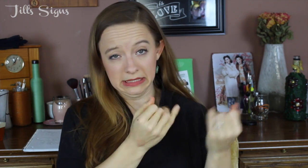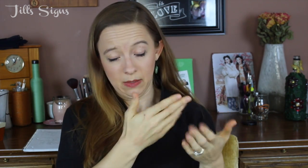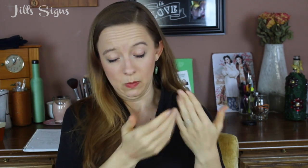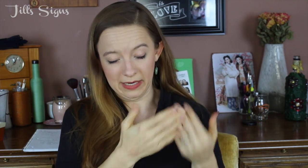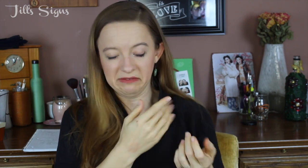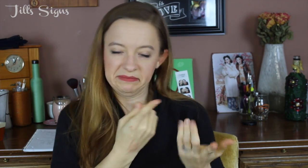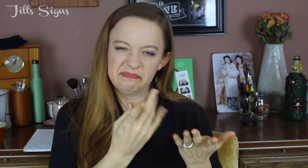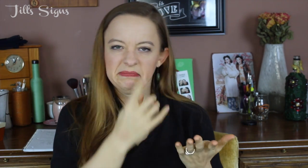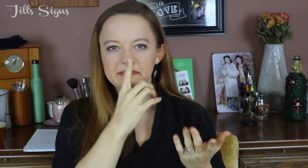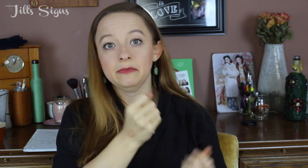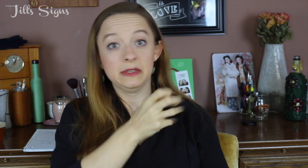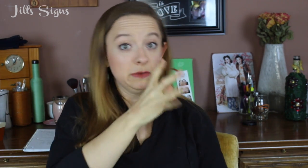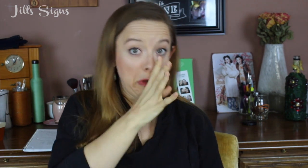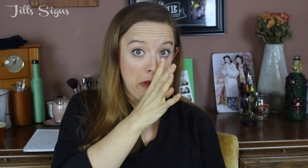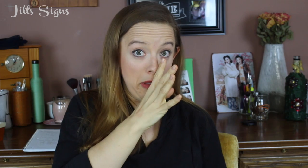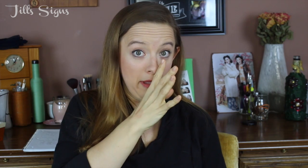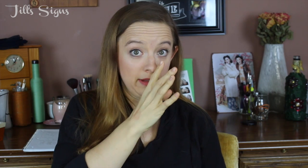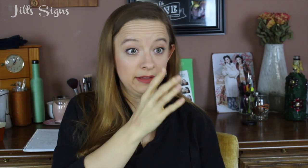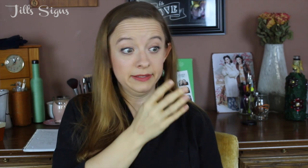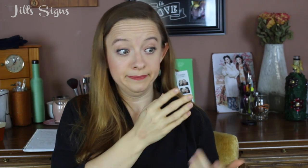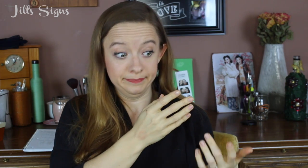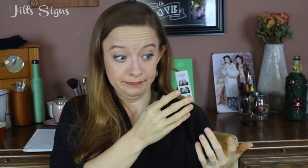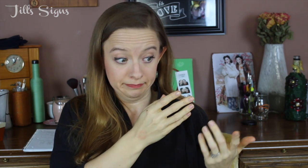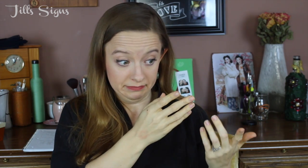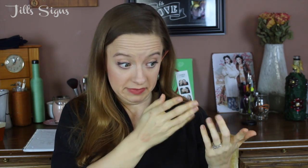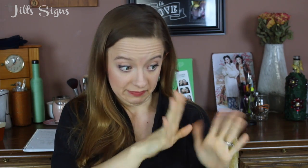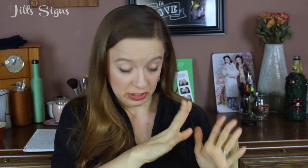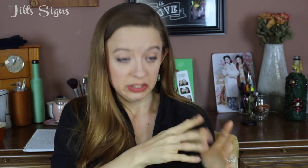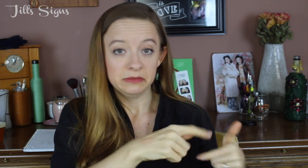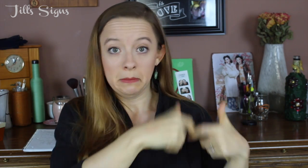talking or signing or whatever it is, but for this example talking